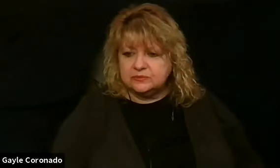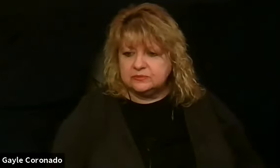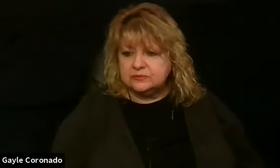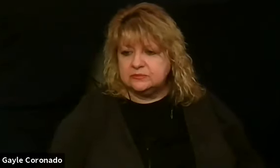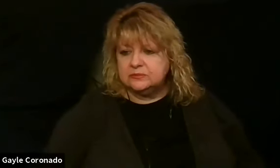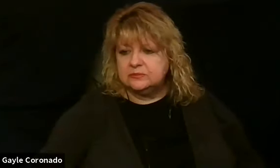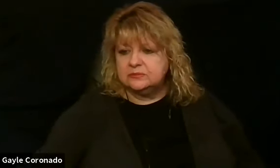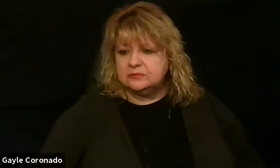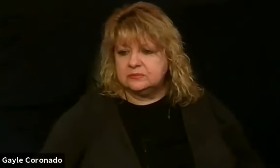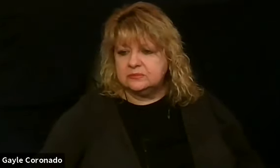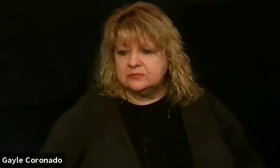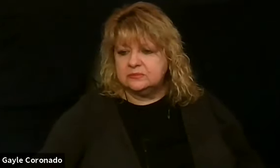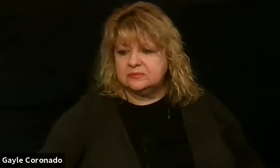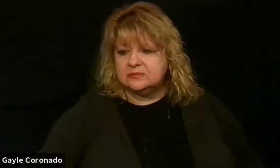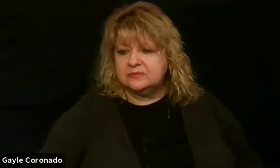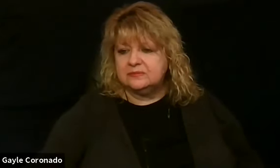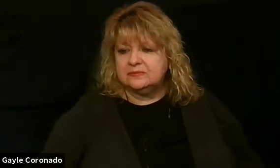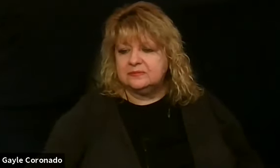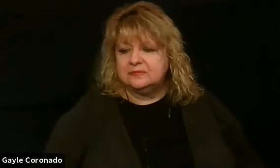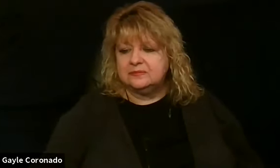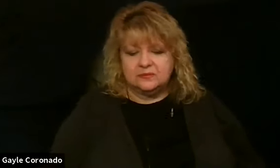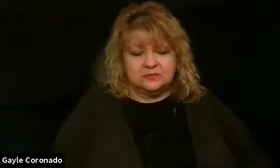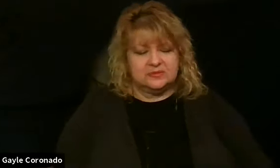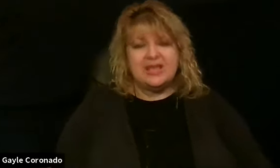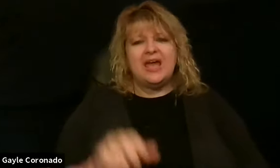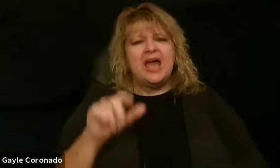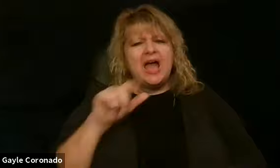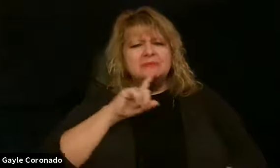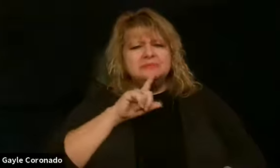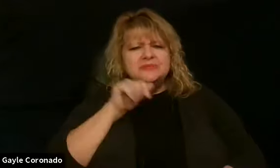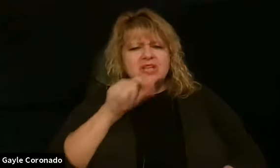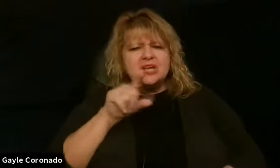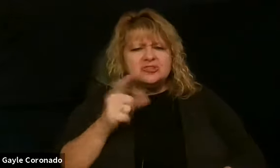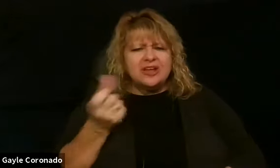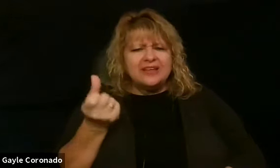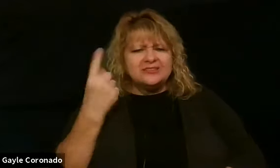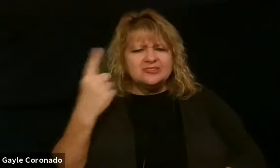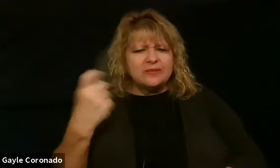really understand the question. Repeat the question please.